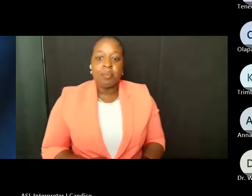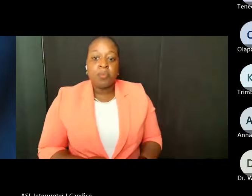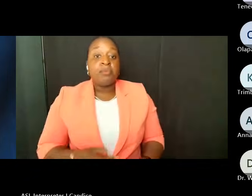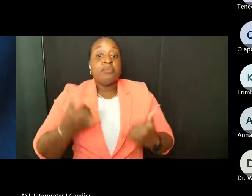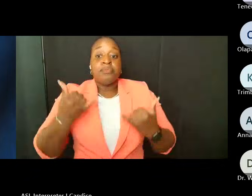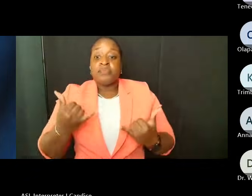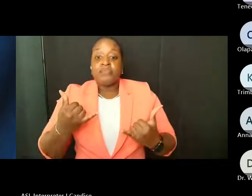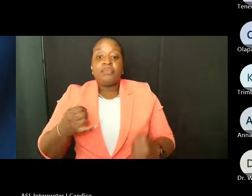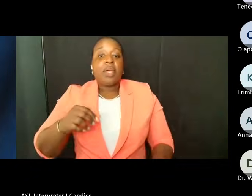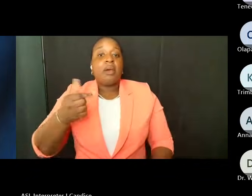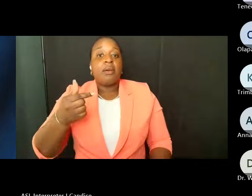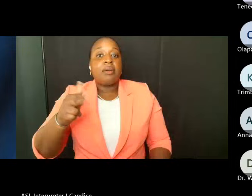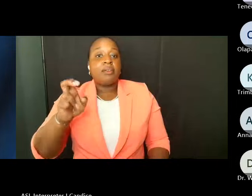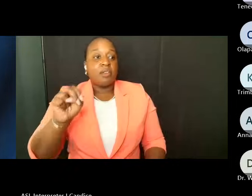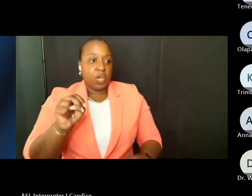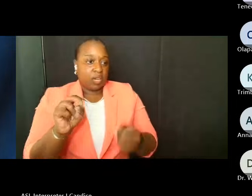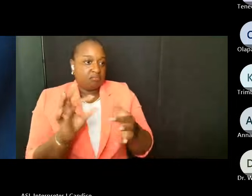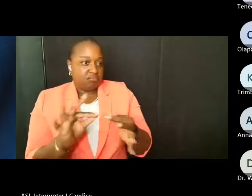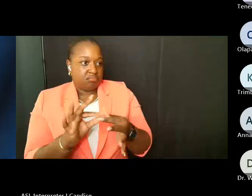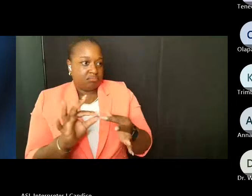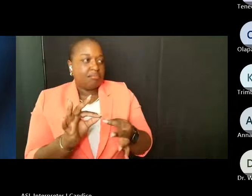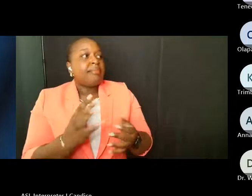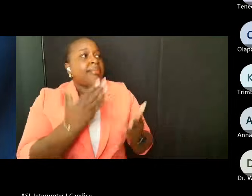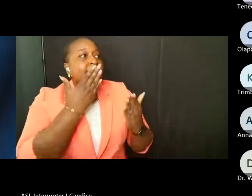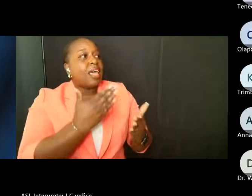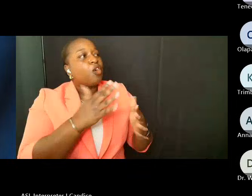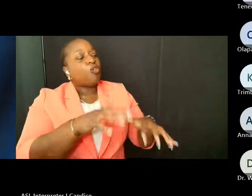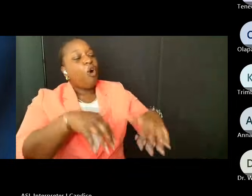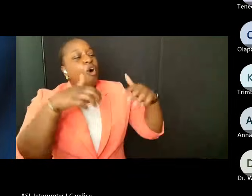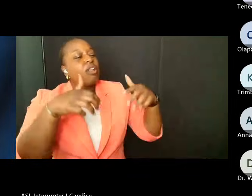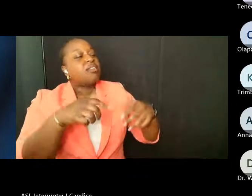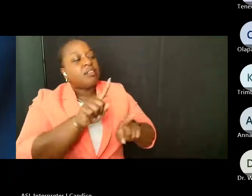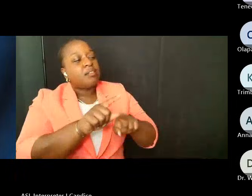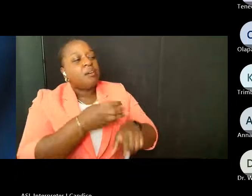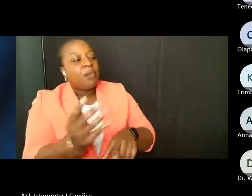I'm going to sort of paraphrase. There's a few related to it. And it is, you know,